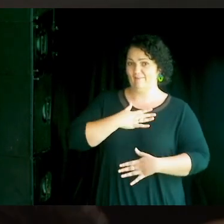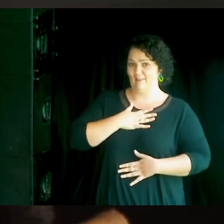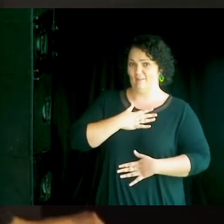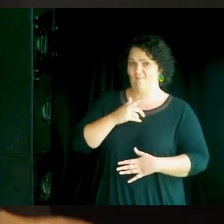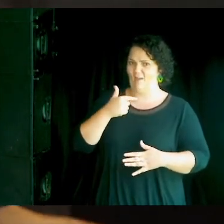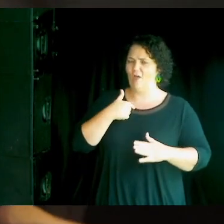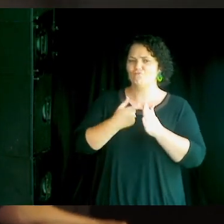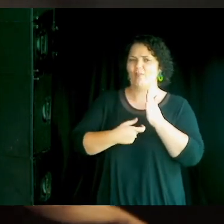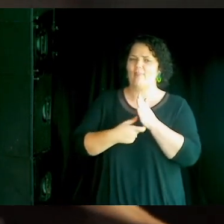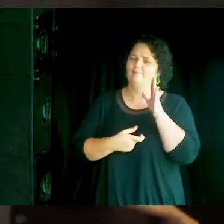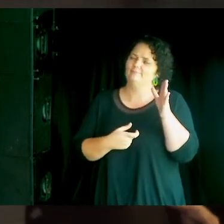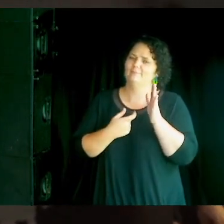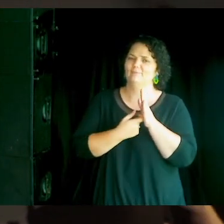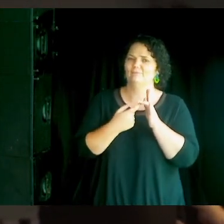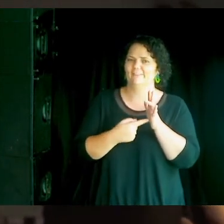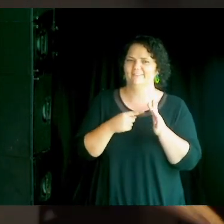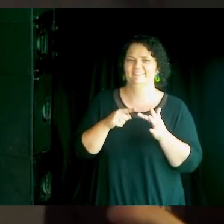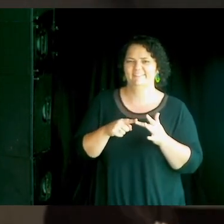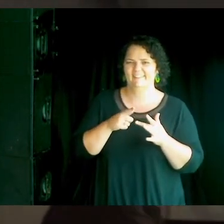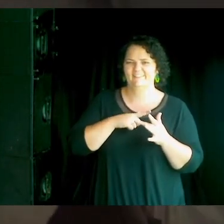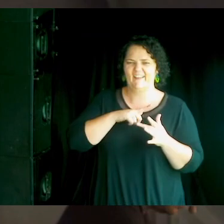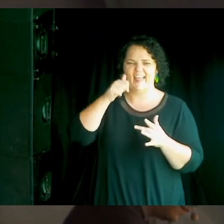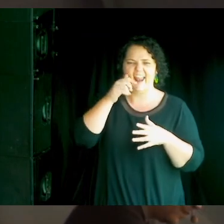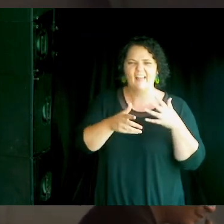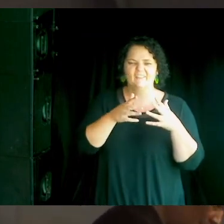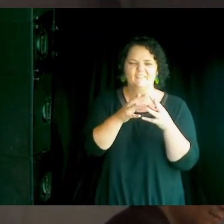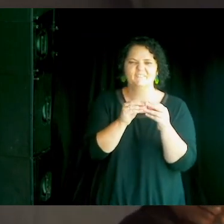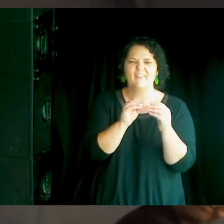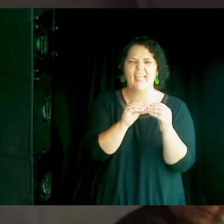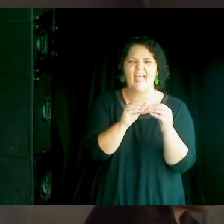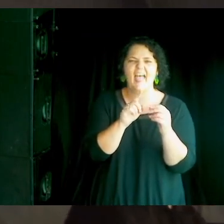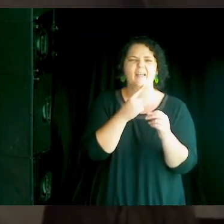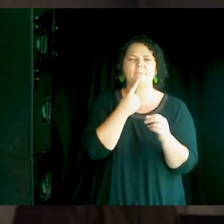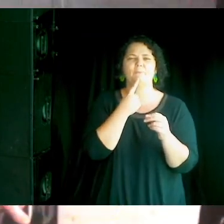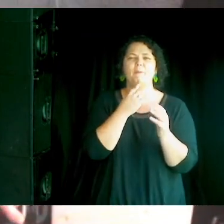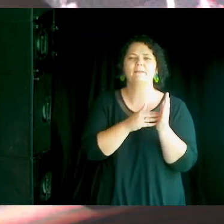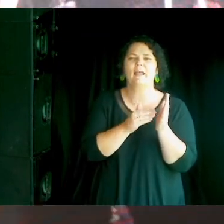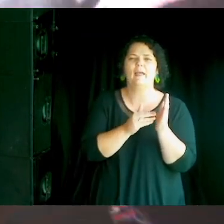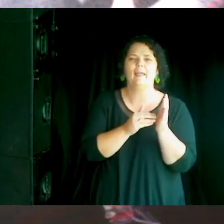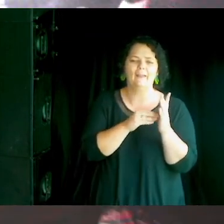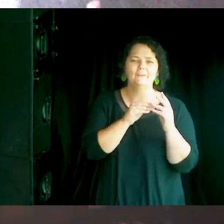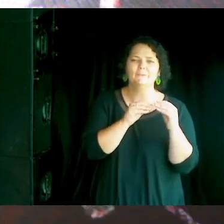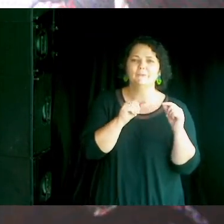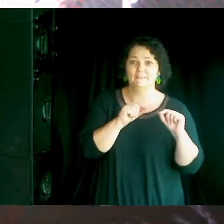because you know how pretty flaky a lot of buttery that's what I read I saw you we actually have